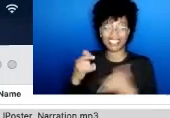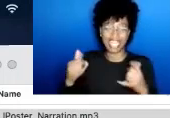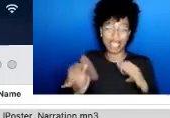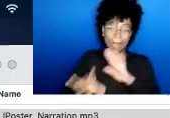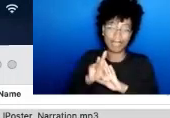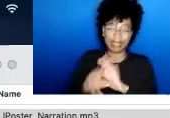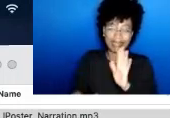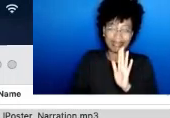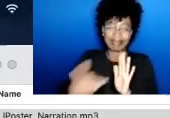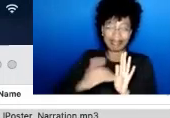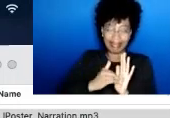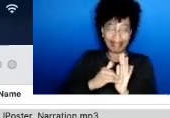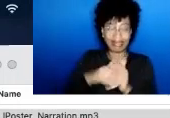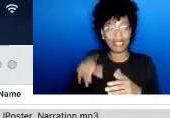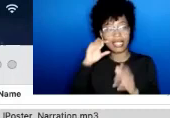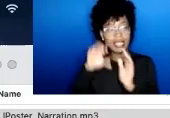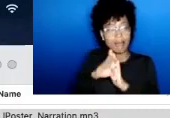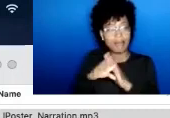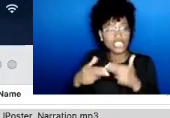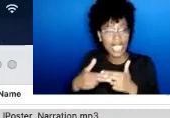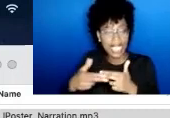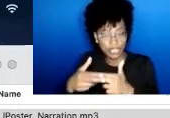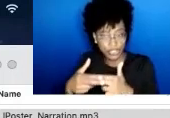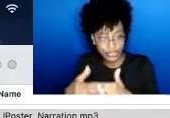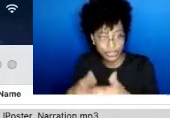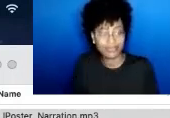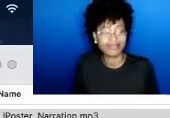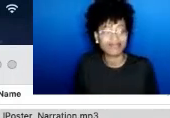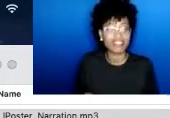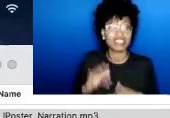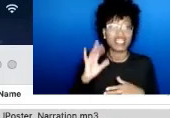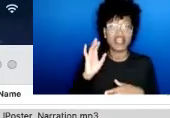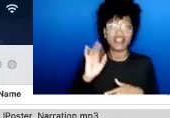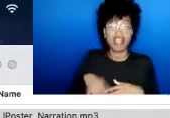image slider. 07:07:59 The functionality is the same. You